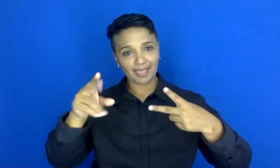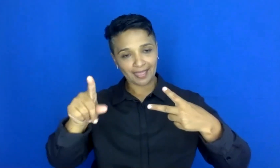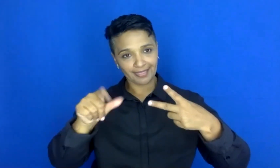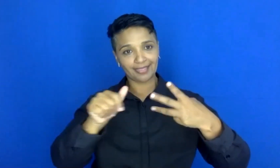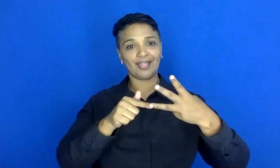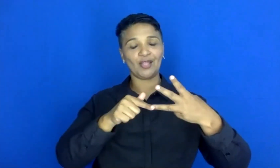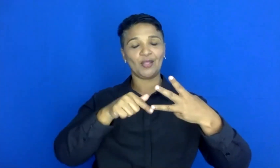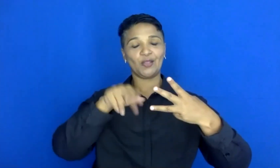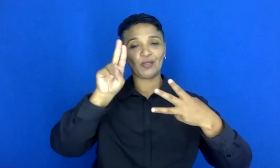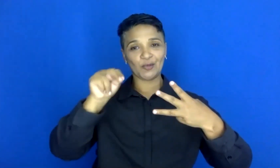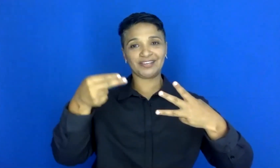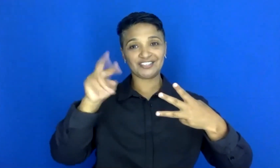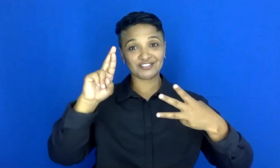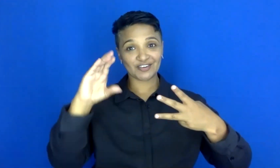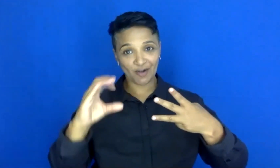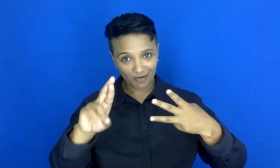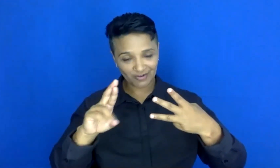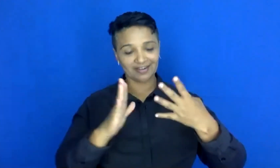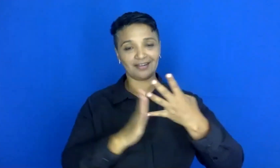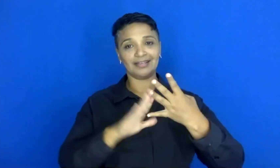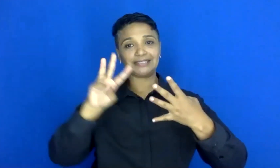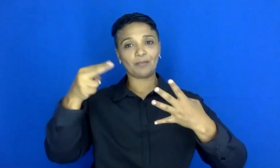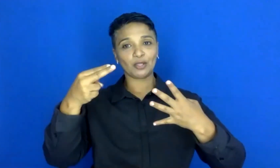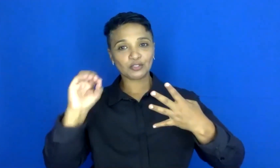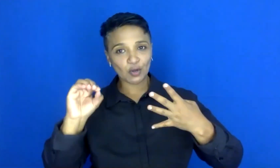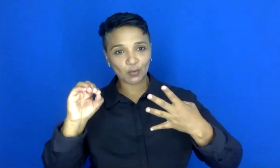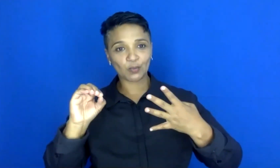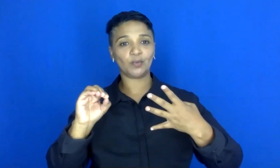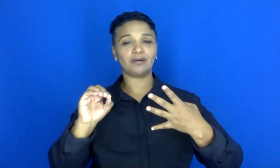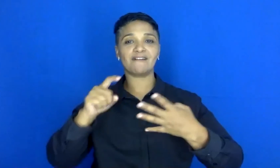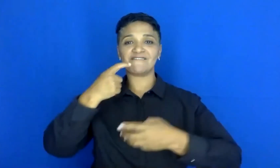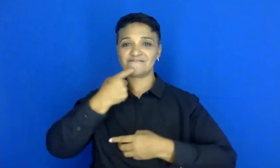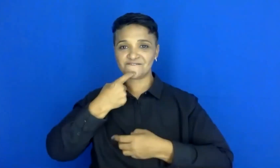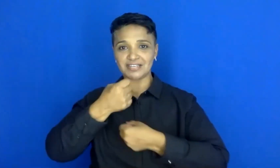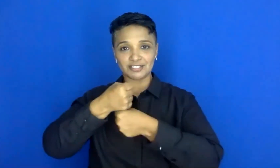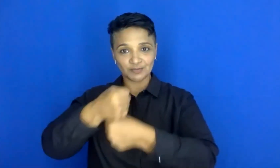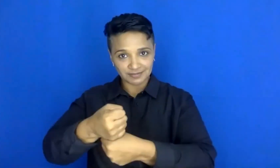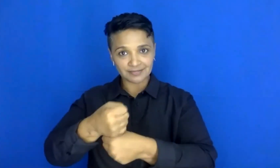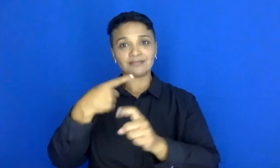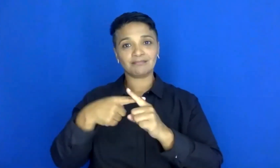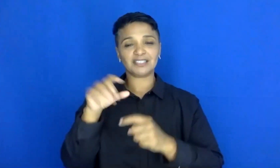hcr uh unicef who permanent commission of finland and and the secretary general's uh youth onwards